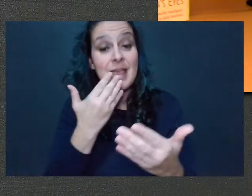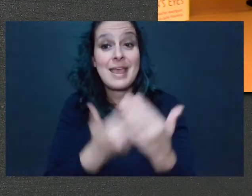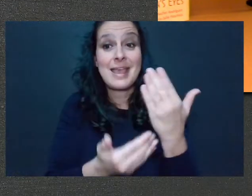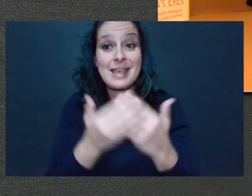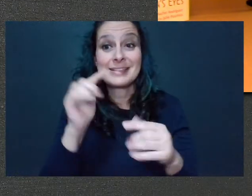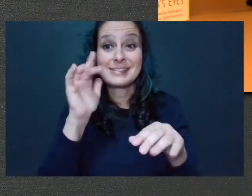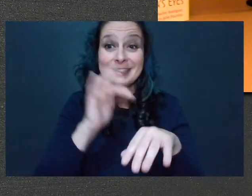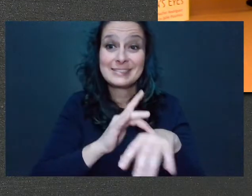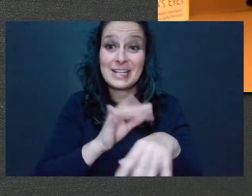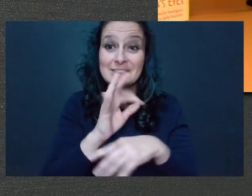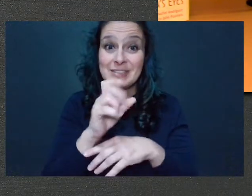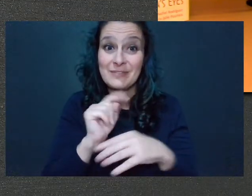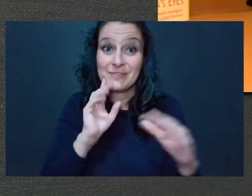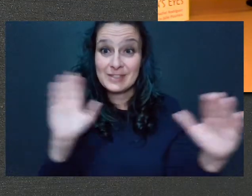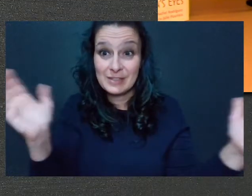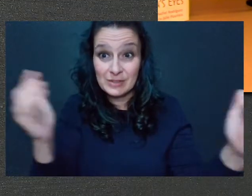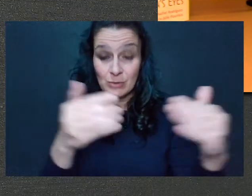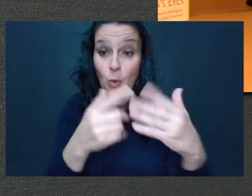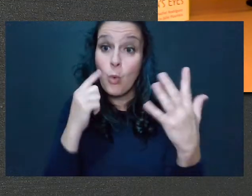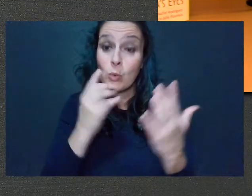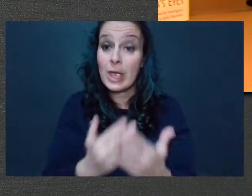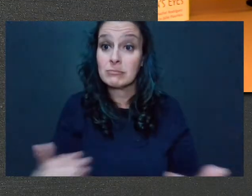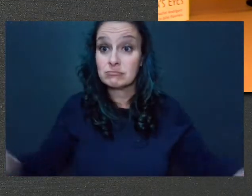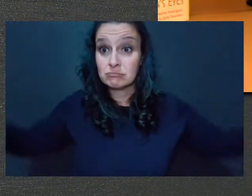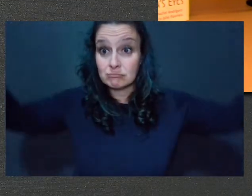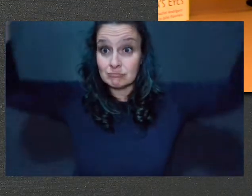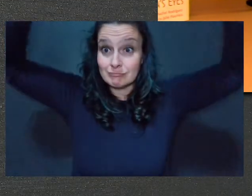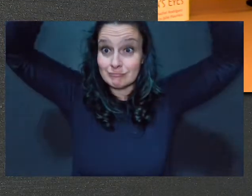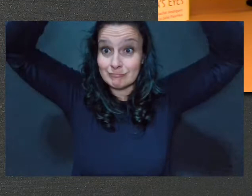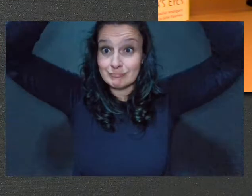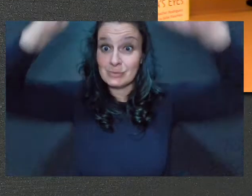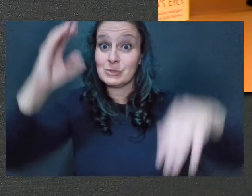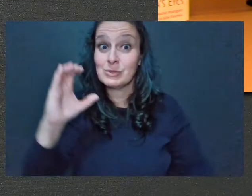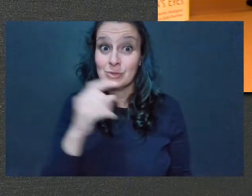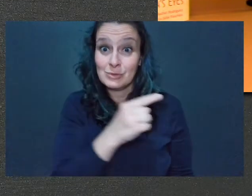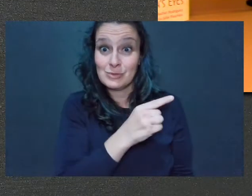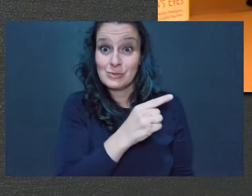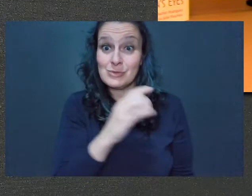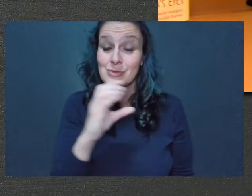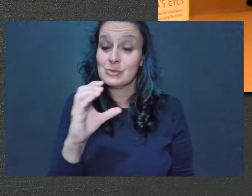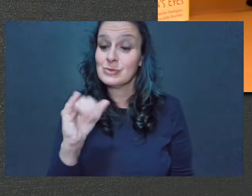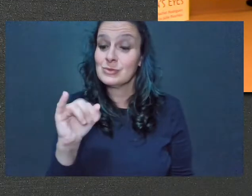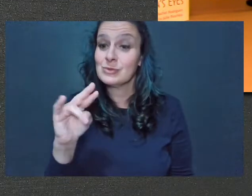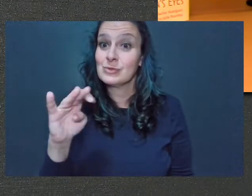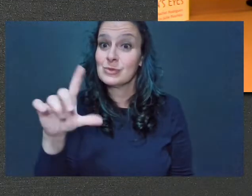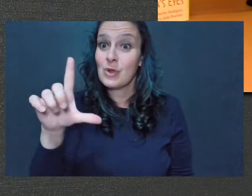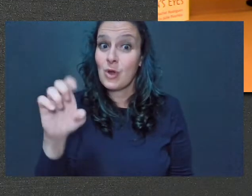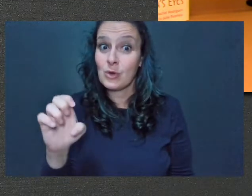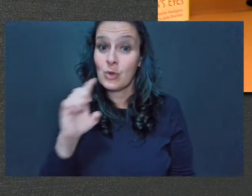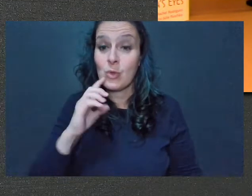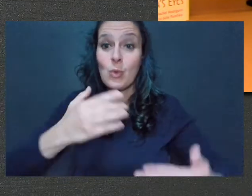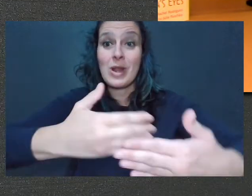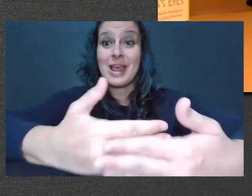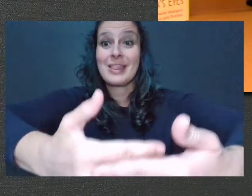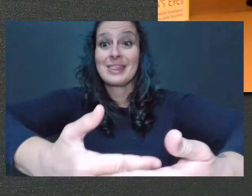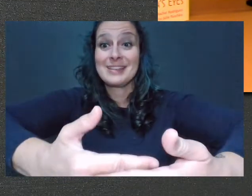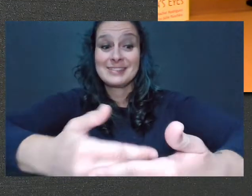Yeah. Or, you could make a circle with your hands, like this or like that.